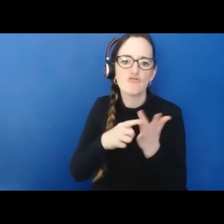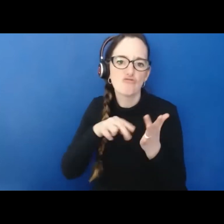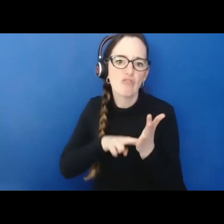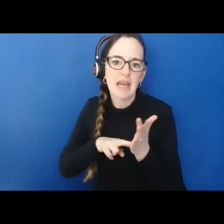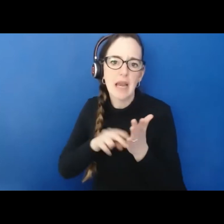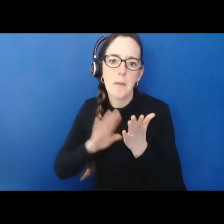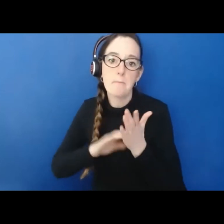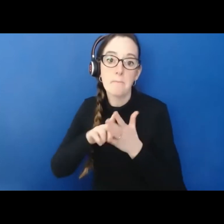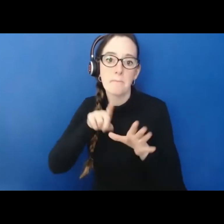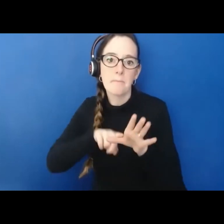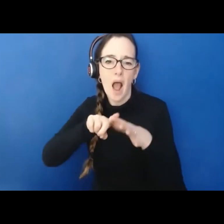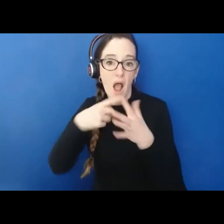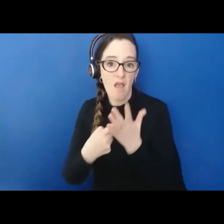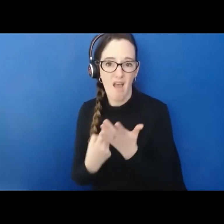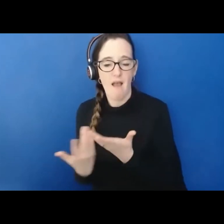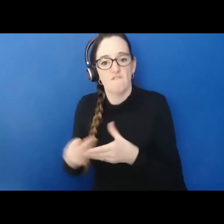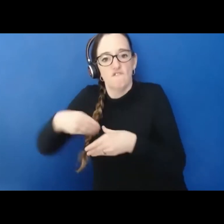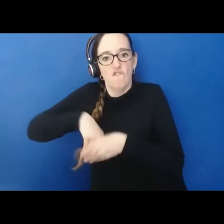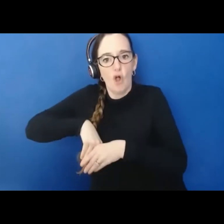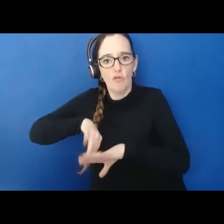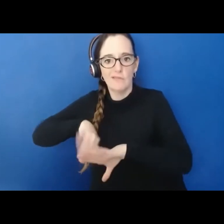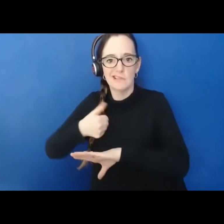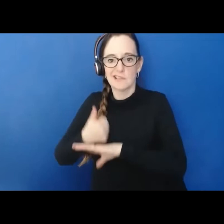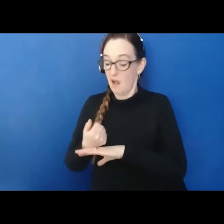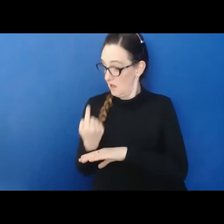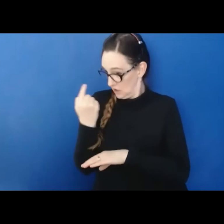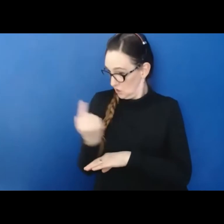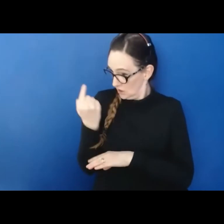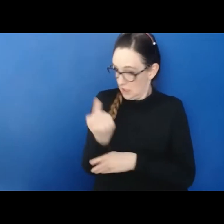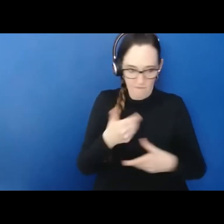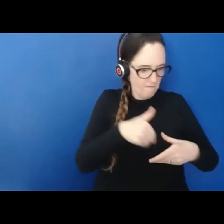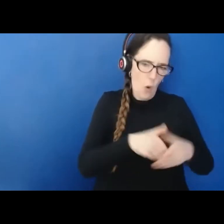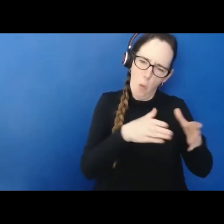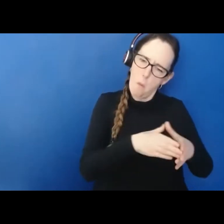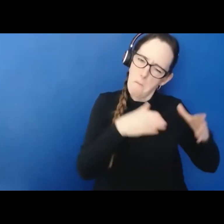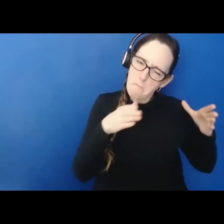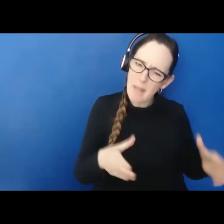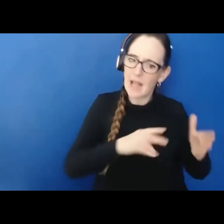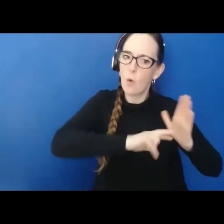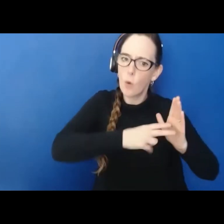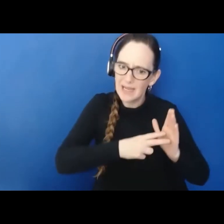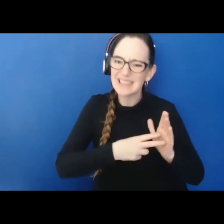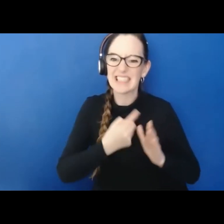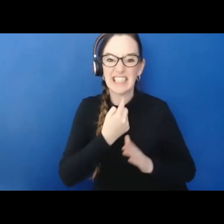working in a large institution and spoke how much resources was thrown out at the end of each show.